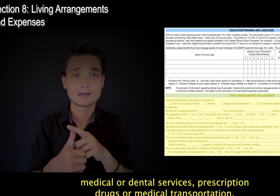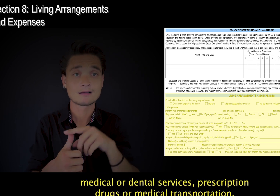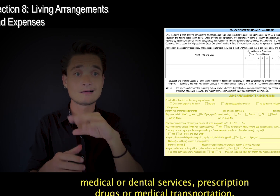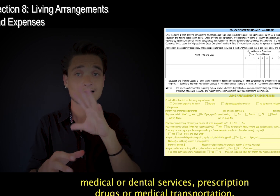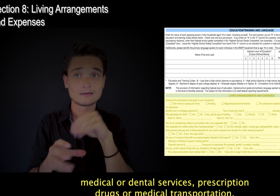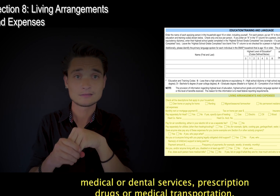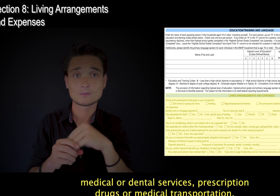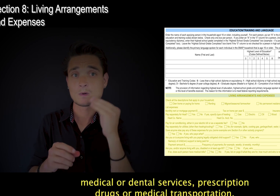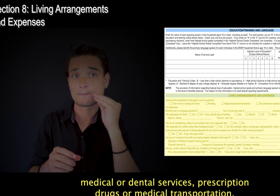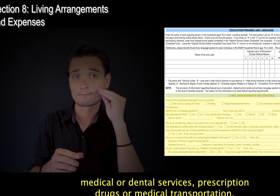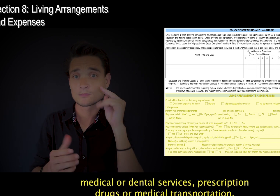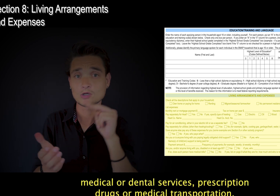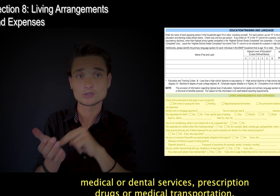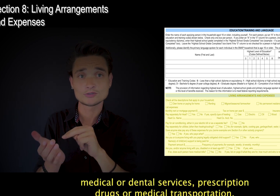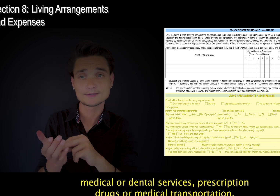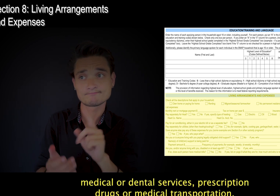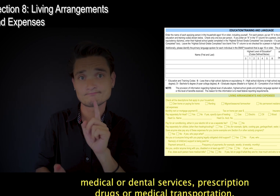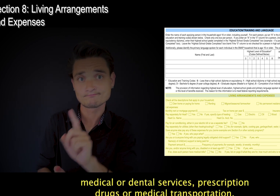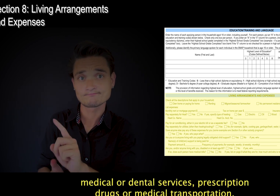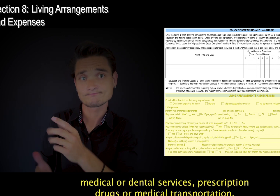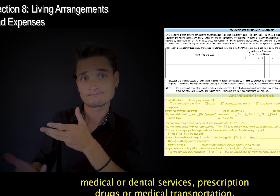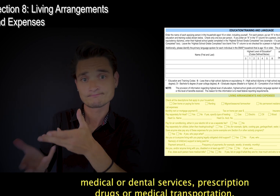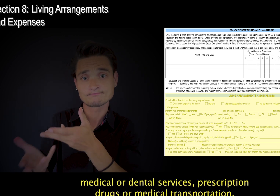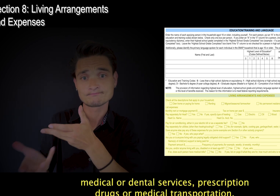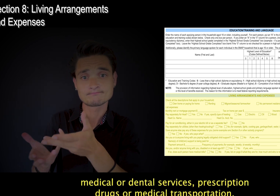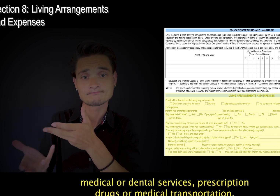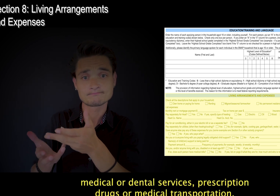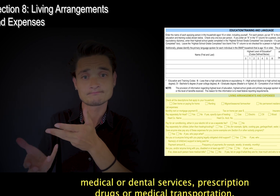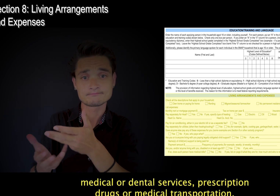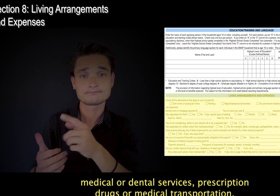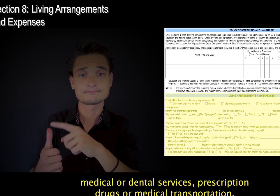medical or dental services, prescription drugs or medical transportation.